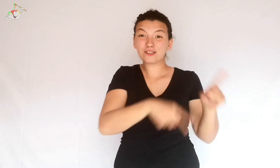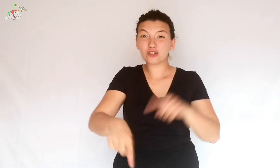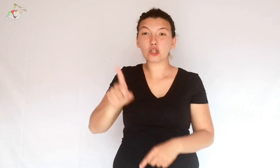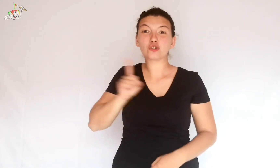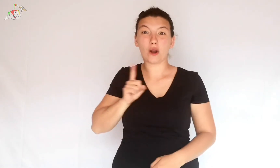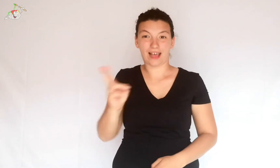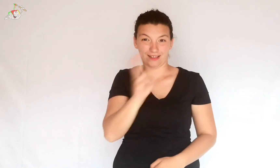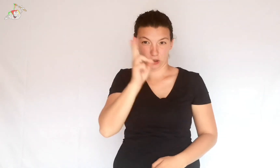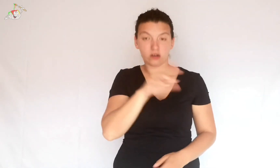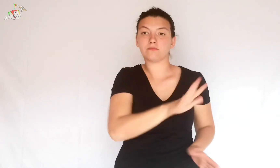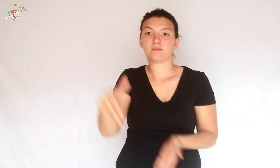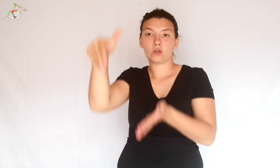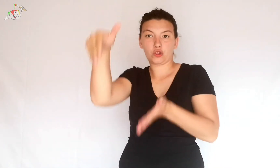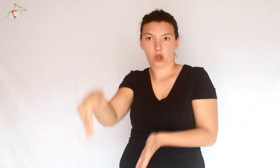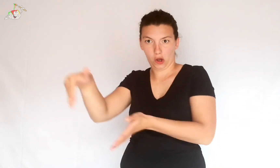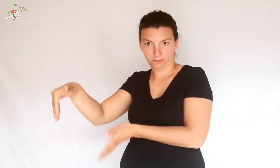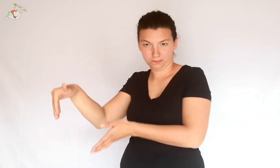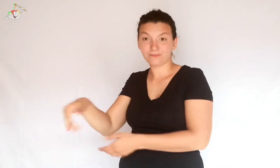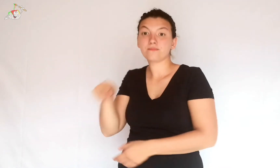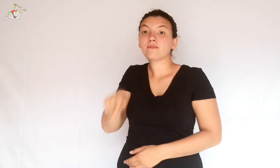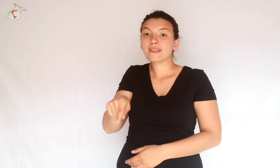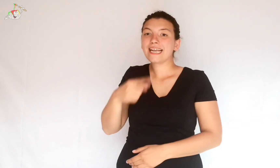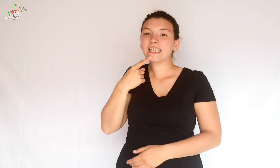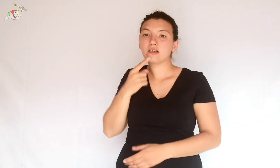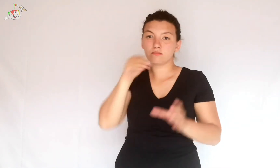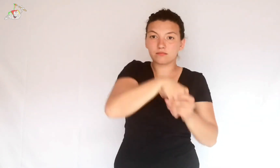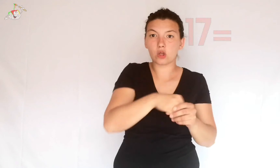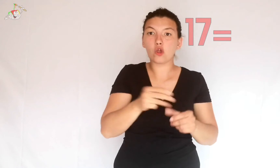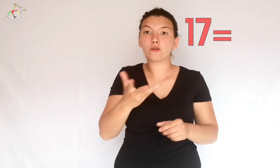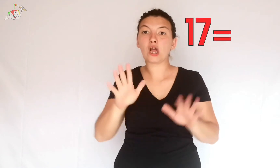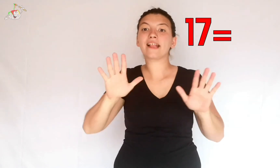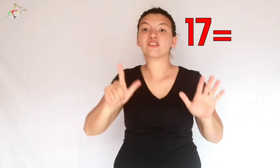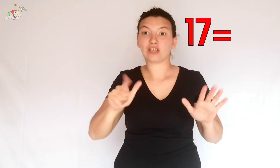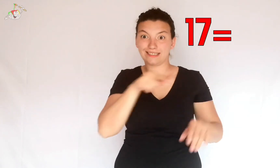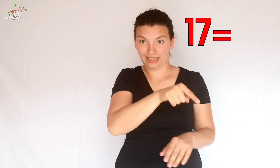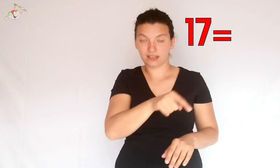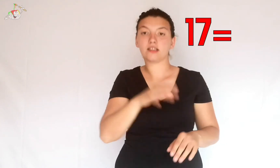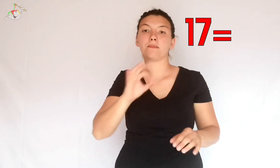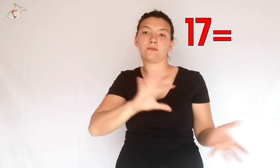The soldiers were buried and on the tombstone of those who were part of the legion 17 there was written